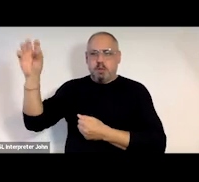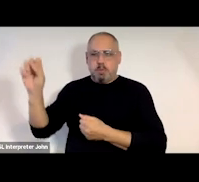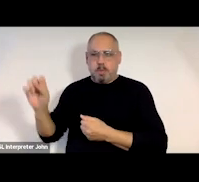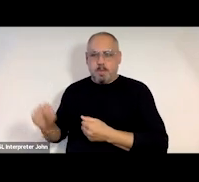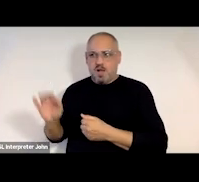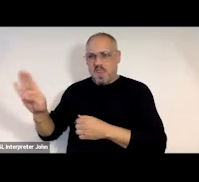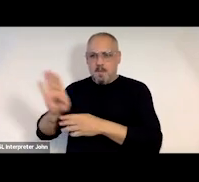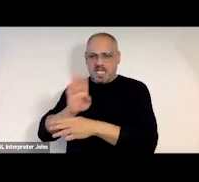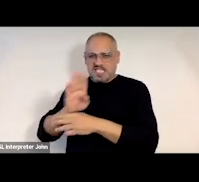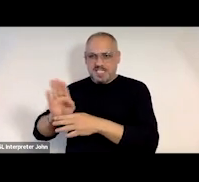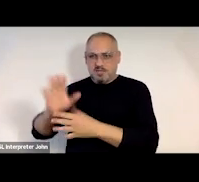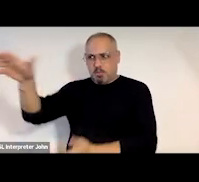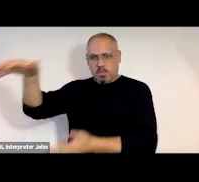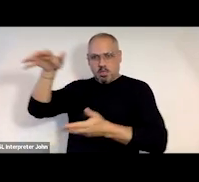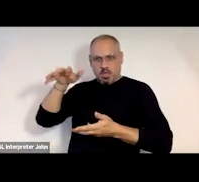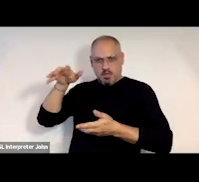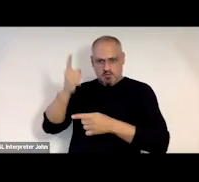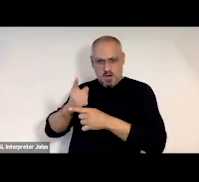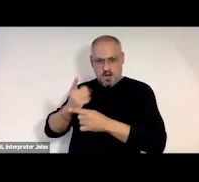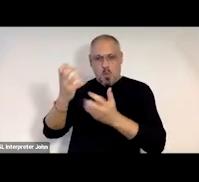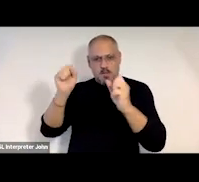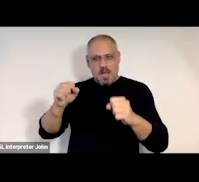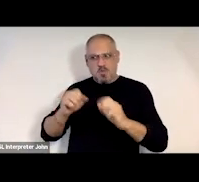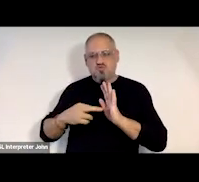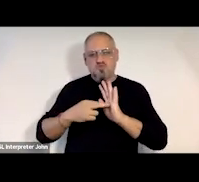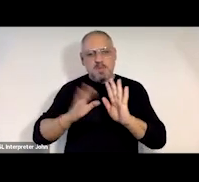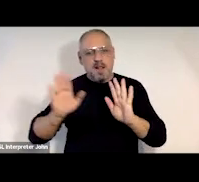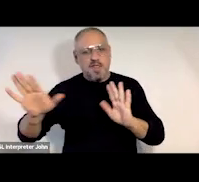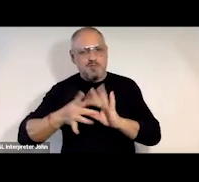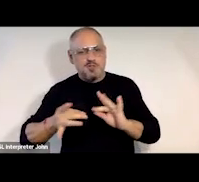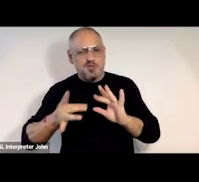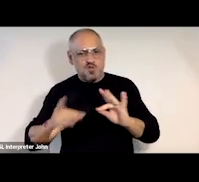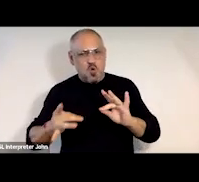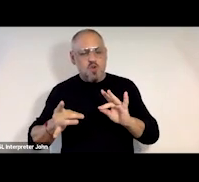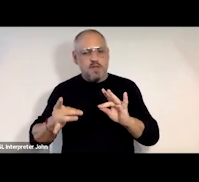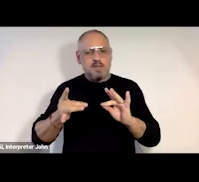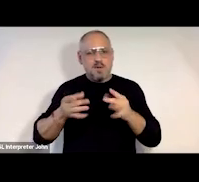We wanna be able to represent their story in a way that's respectful